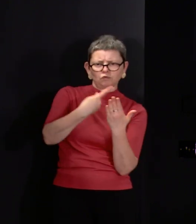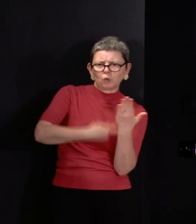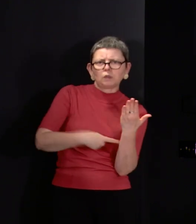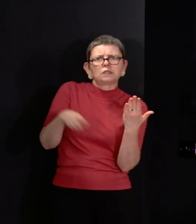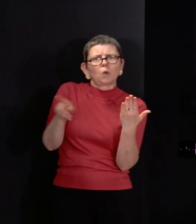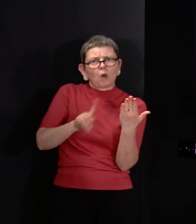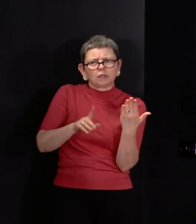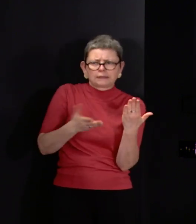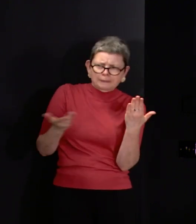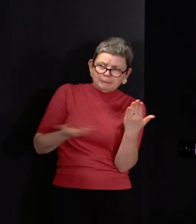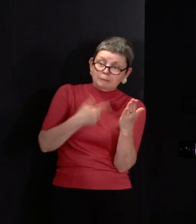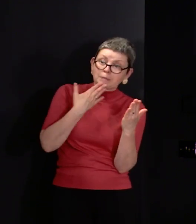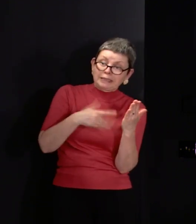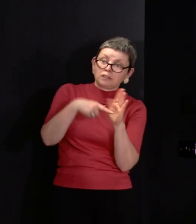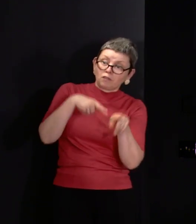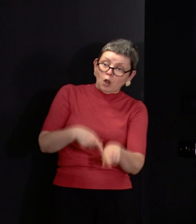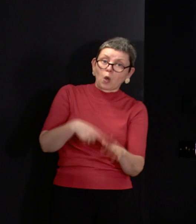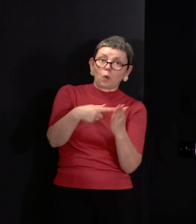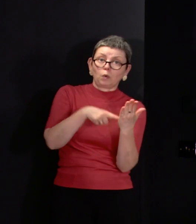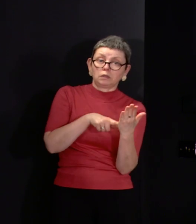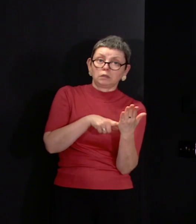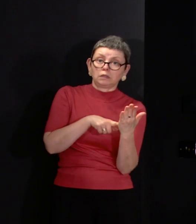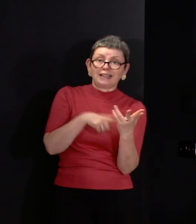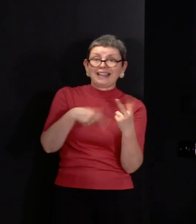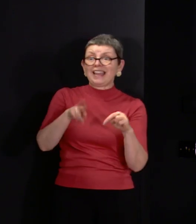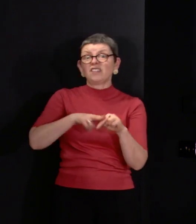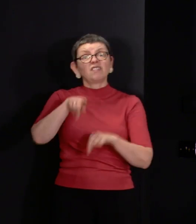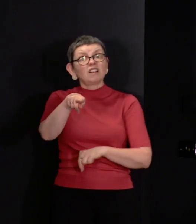are necessary and bluntly as a last resort, we will enforce the law. At the